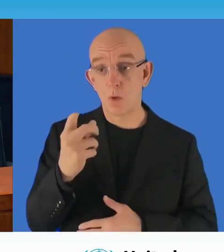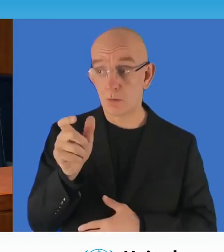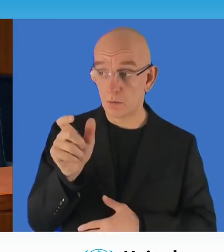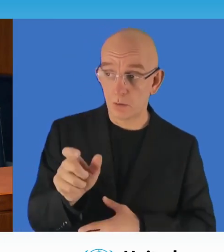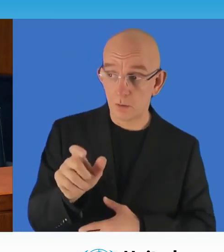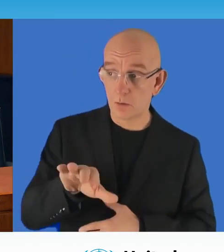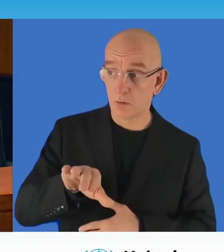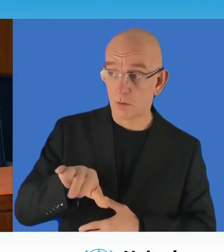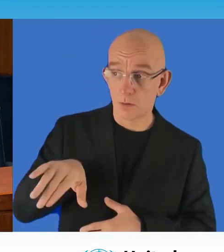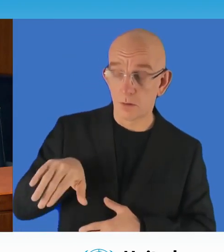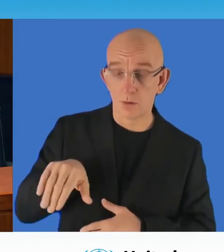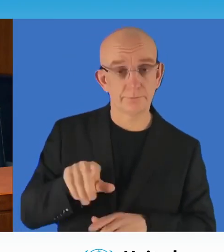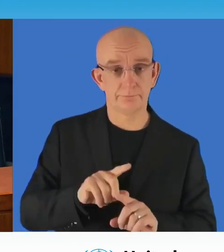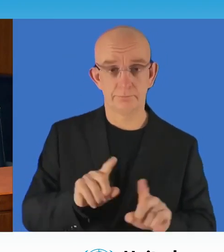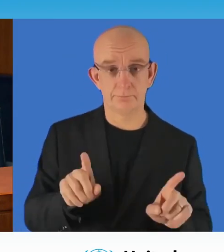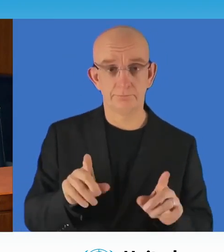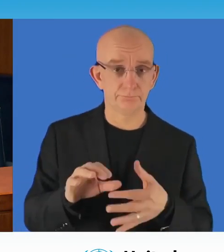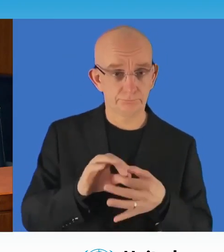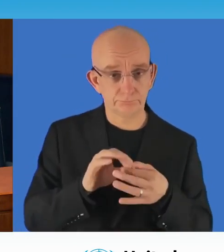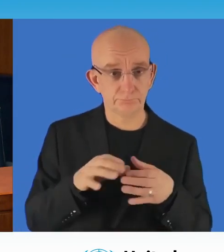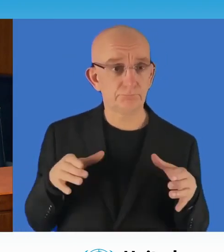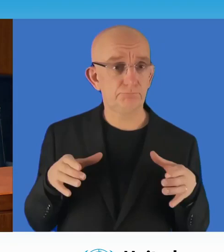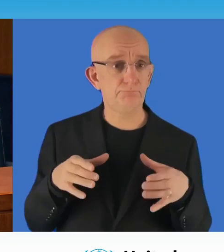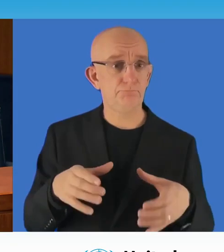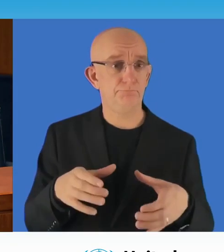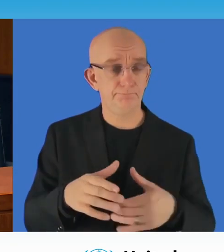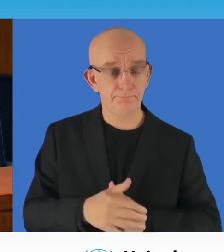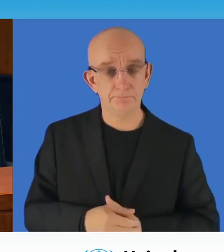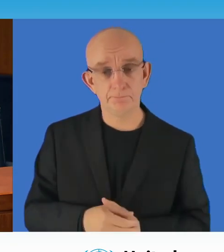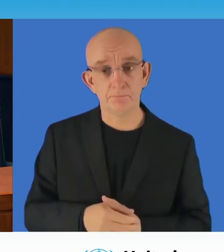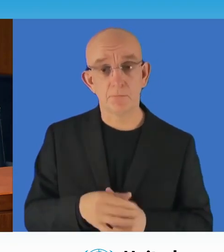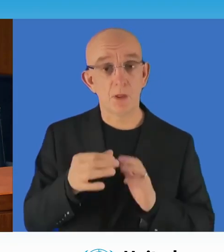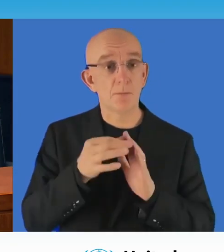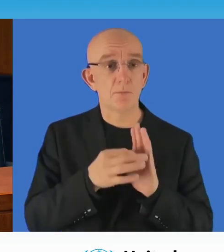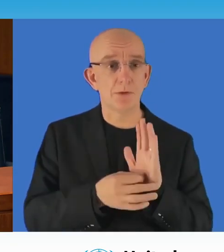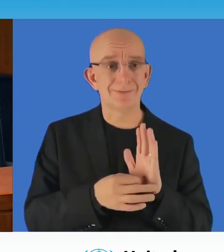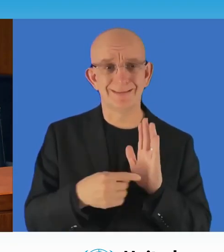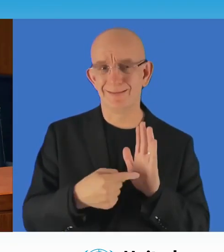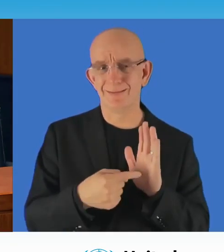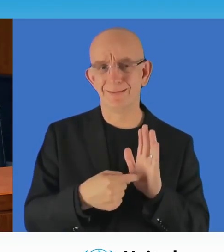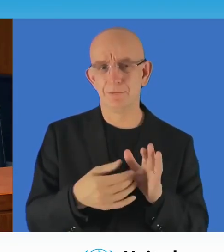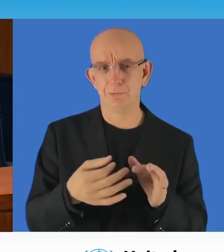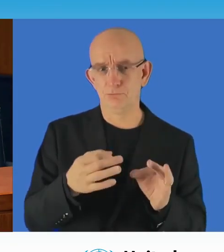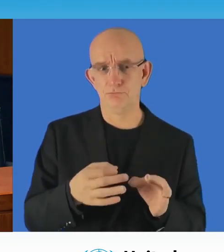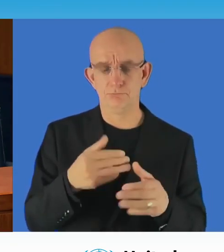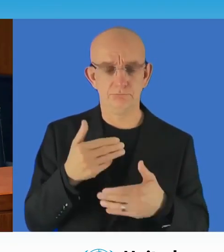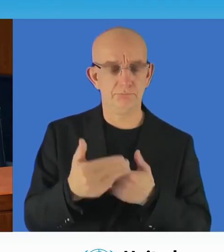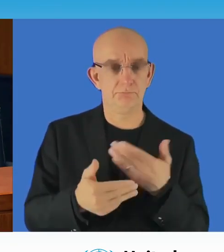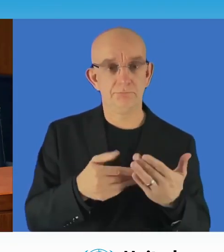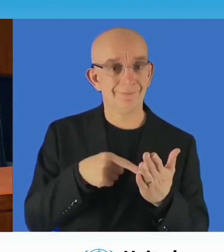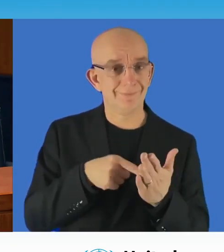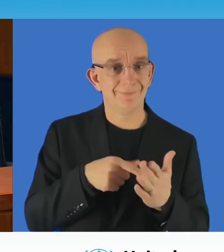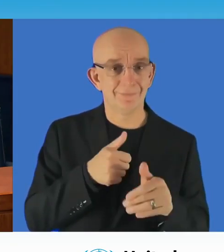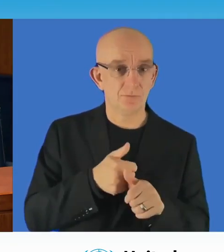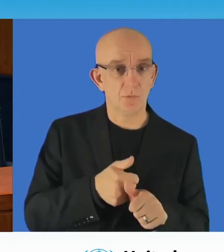the government strengthen the coordination mechanism through the committee for uh PWD